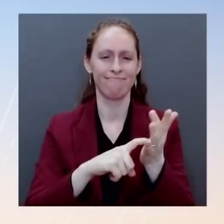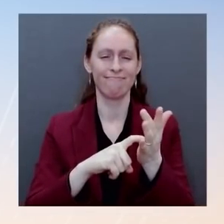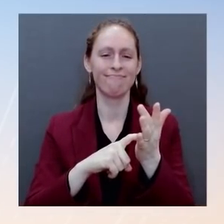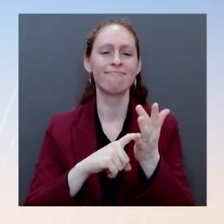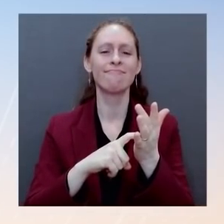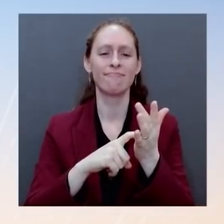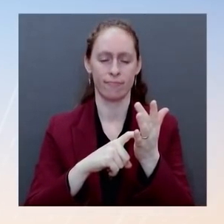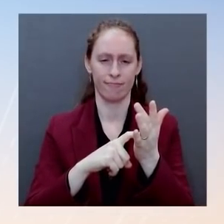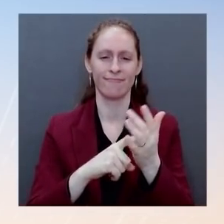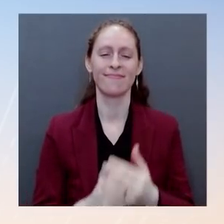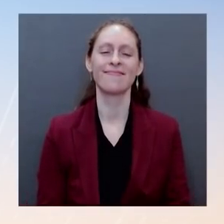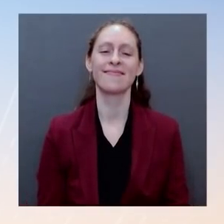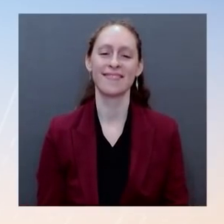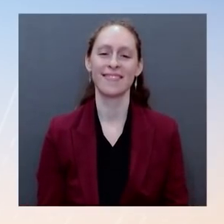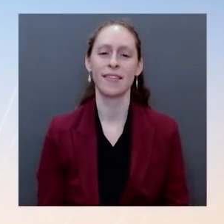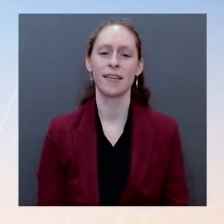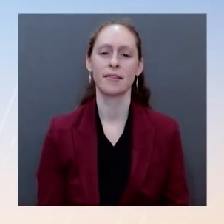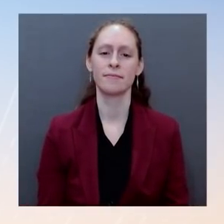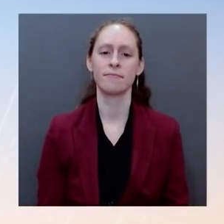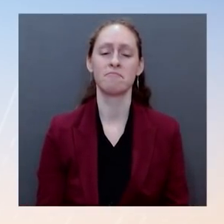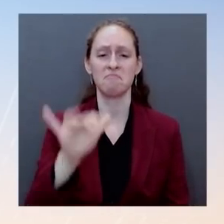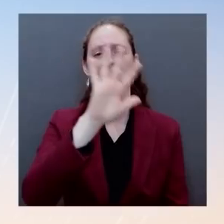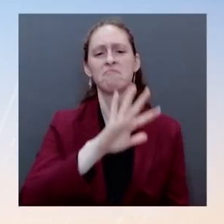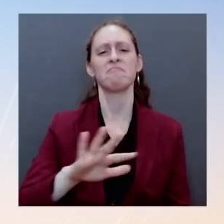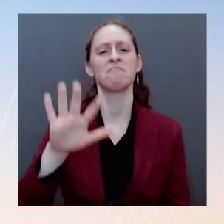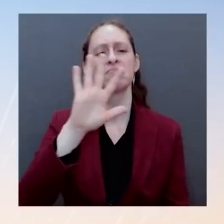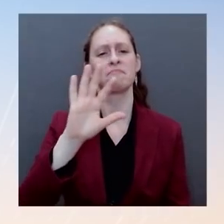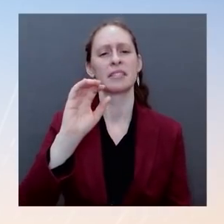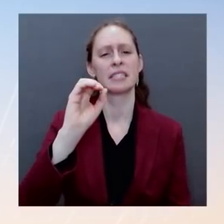It's still too high, but moving in the right direction.